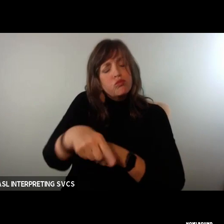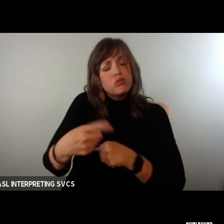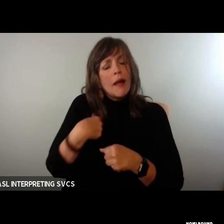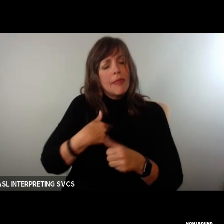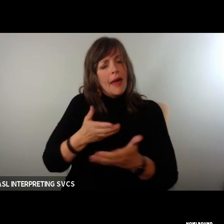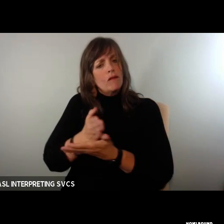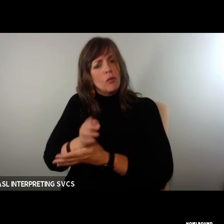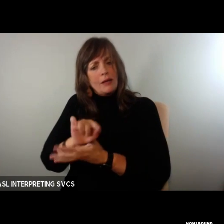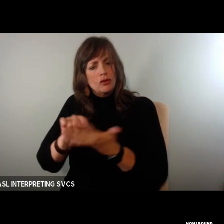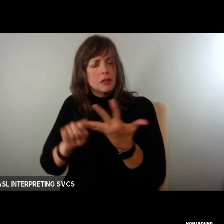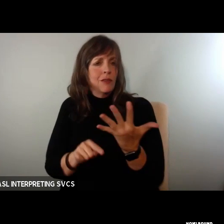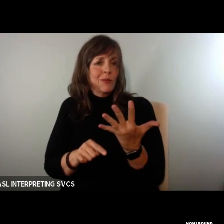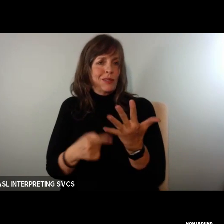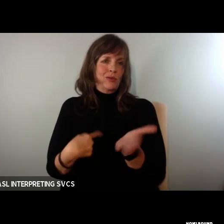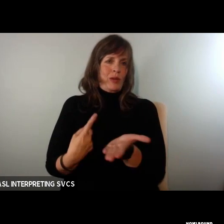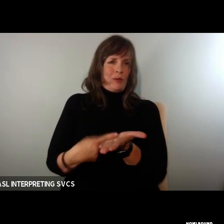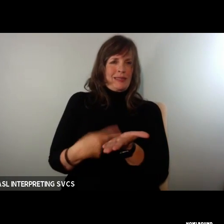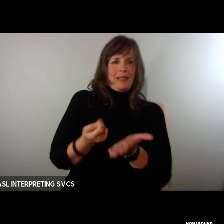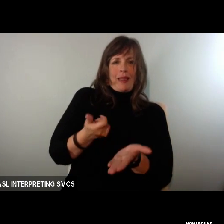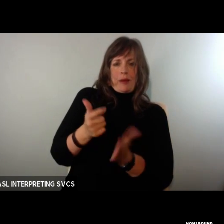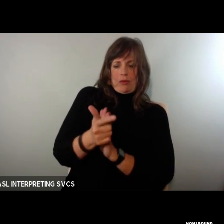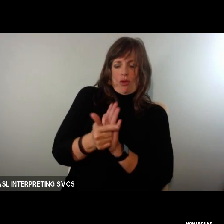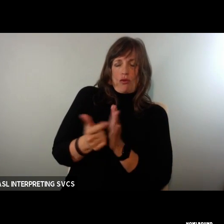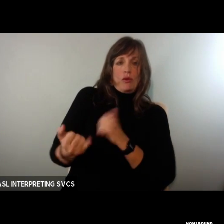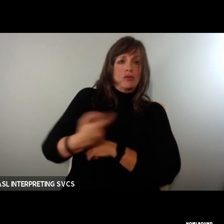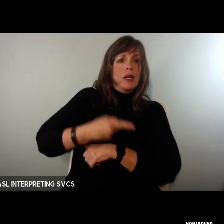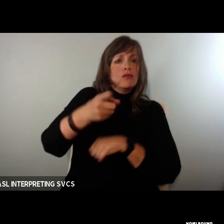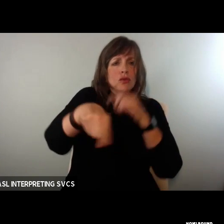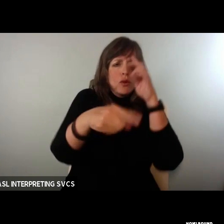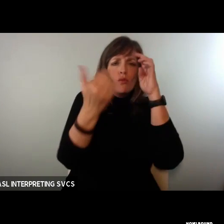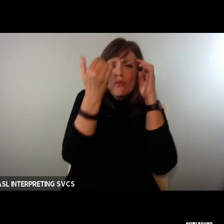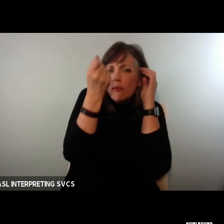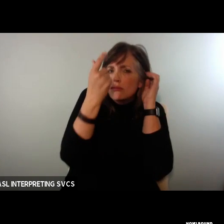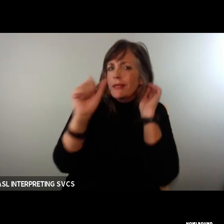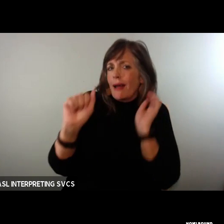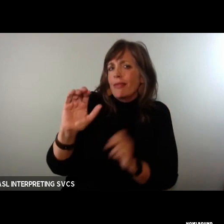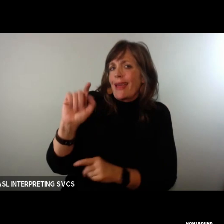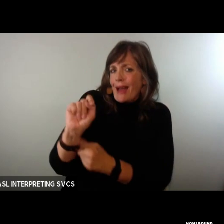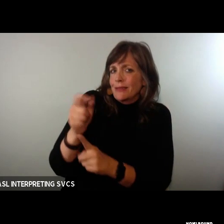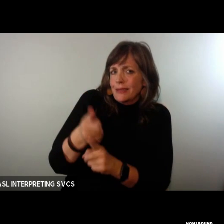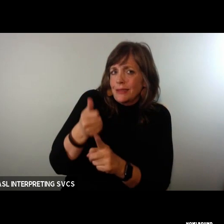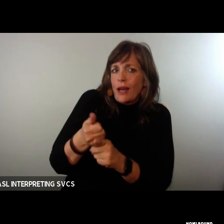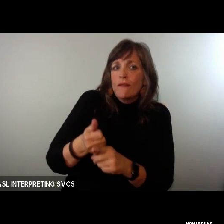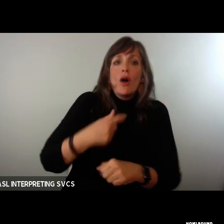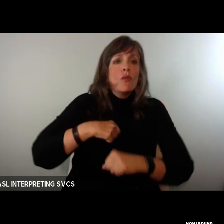So I'm gonna go through the act a little bit today so that you have an understanding of what it protects you from and what you have the rights to.